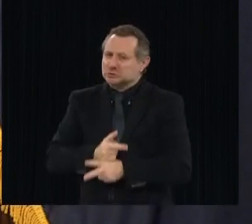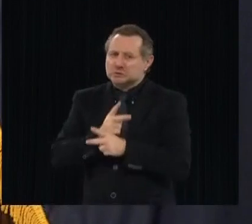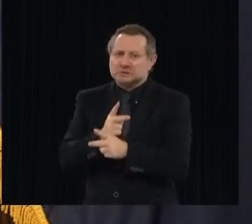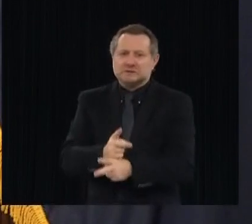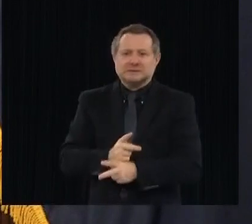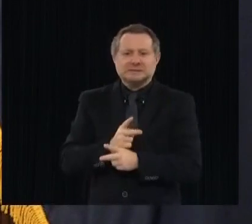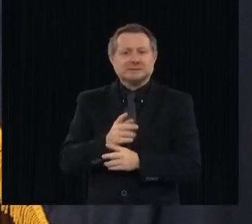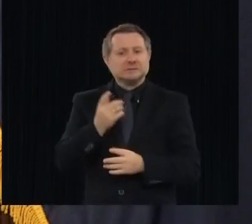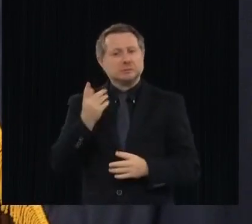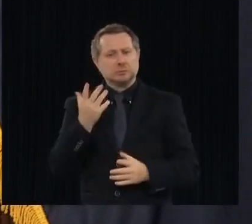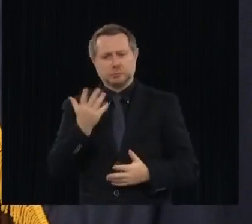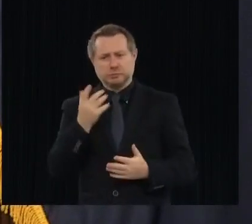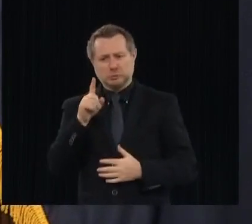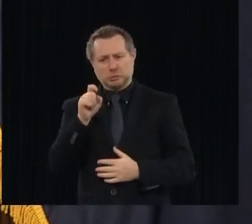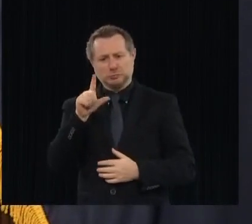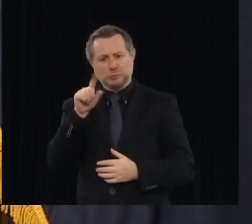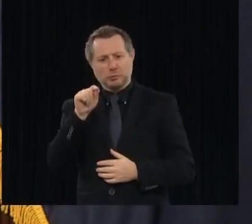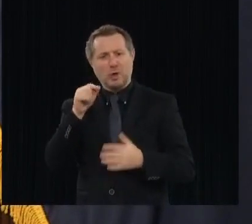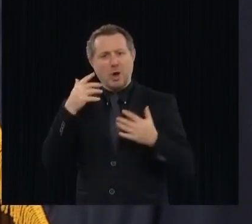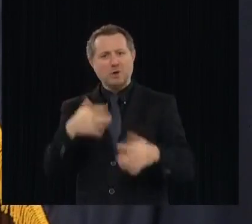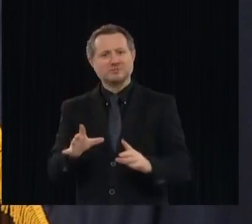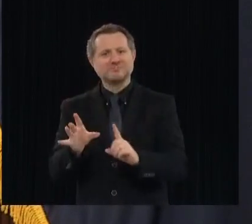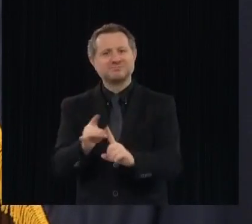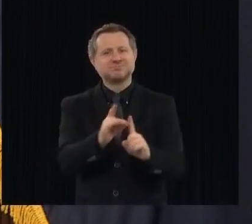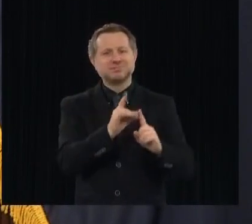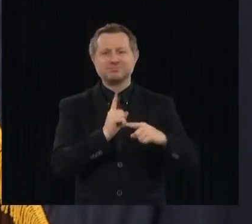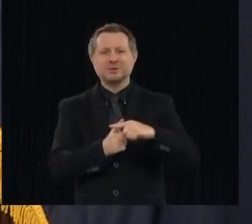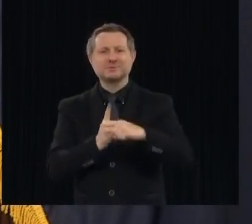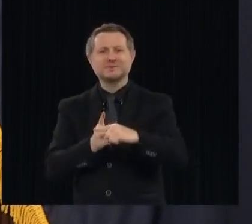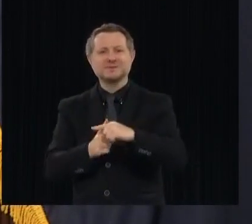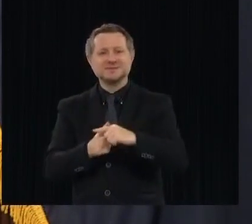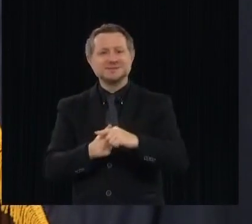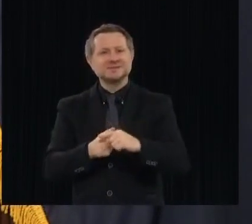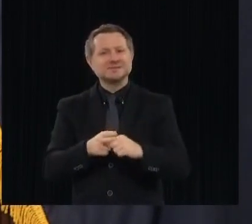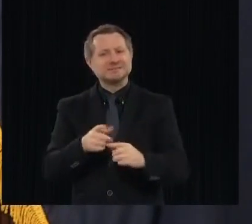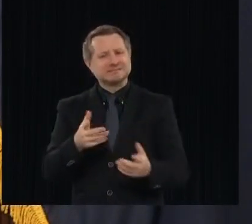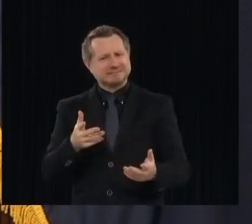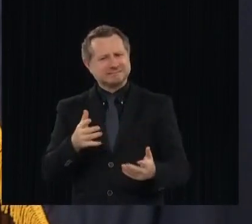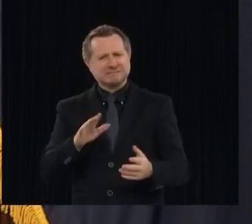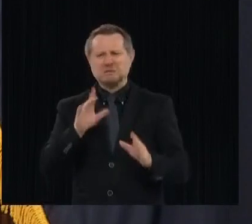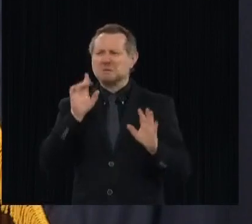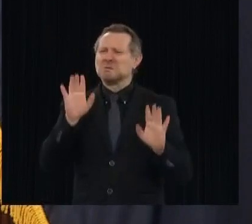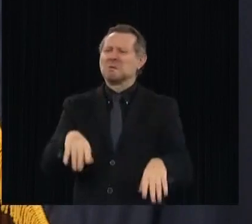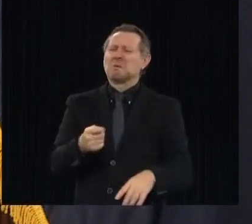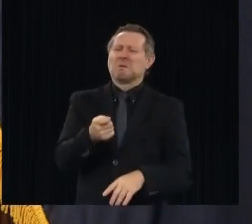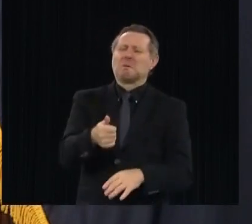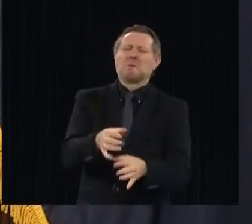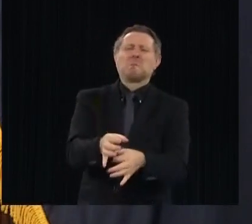KAWASAKI-LIKE SYNDROME IS I THINK VERY IMPORTANT.